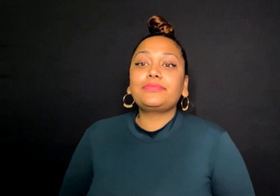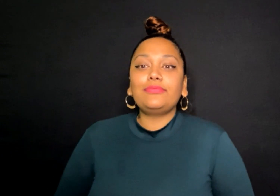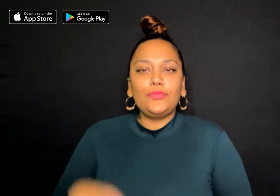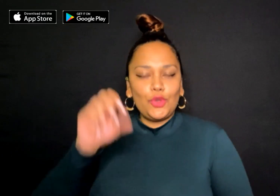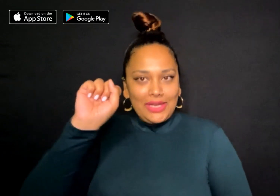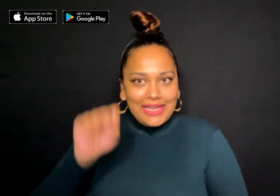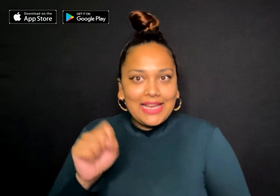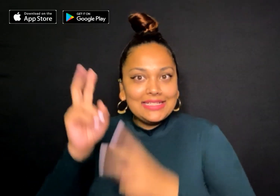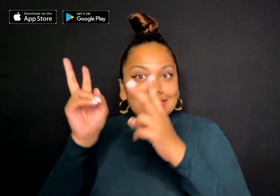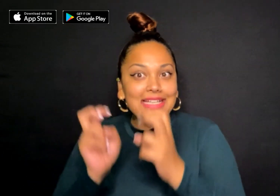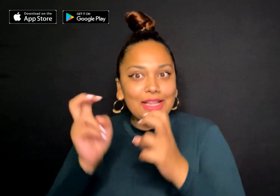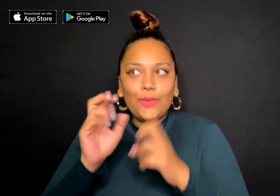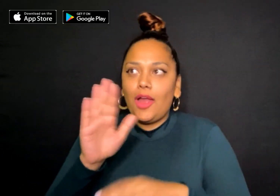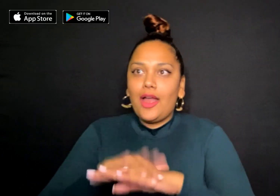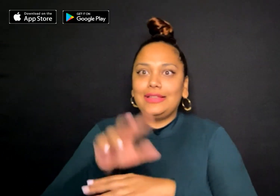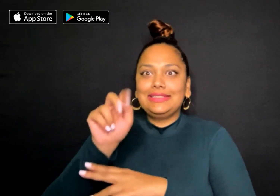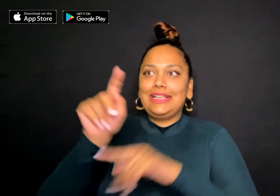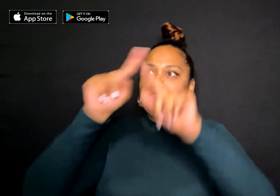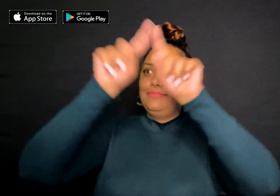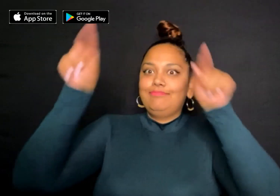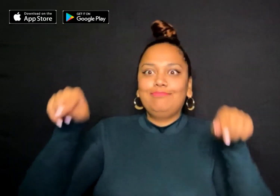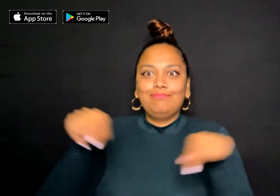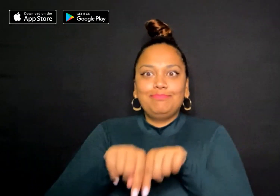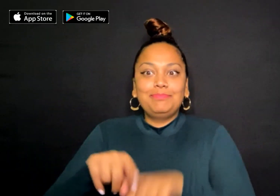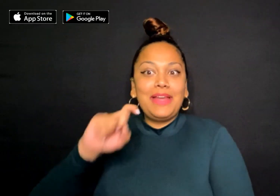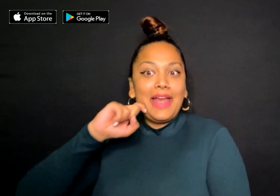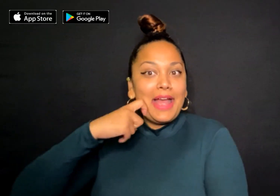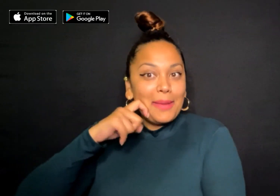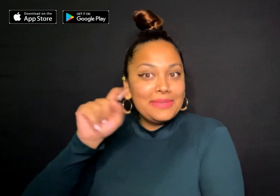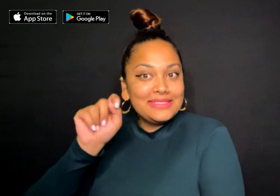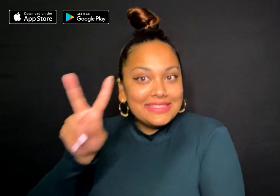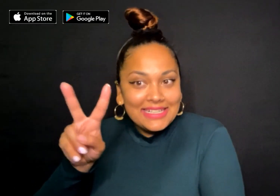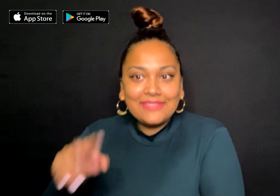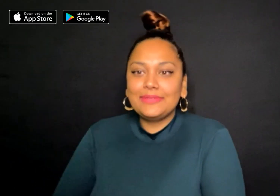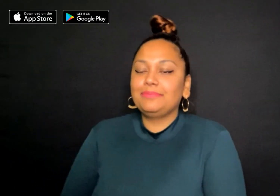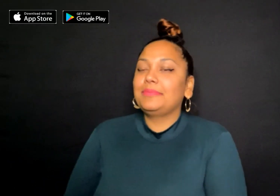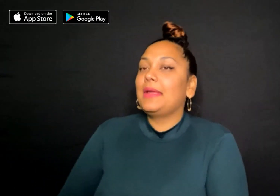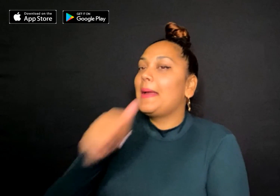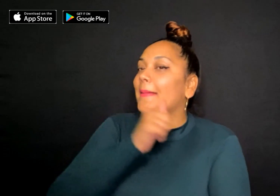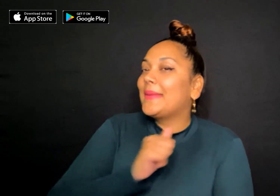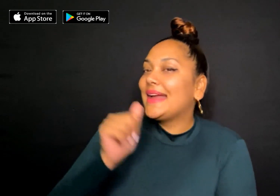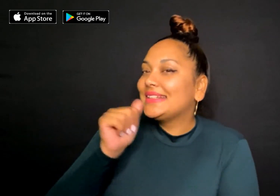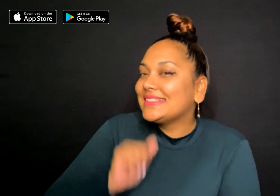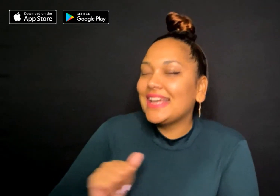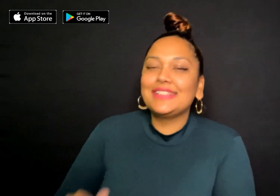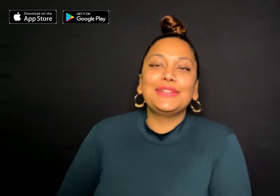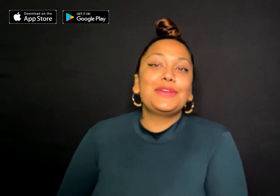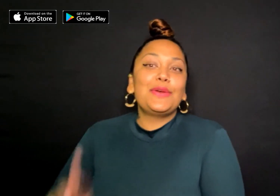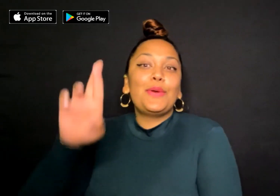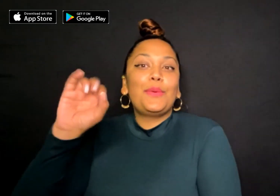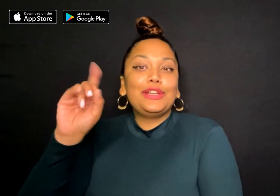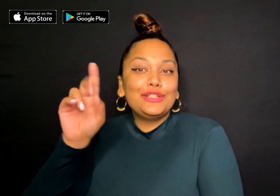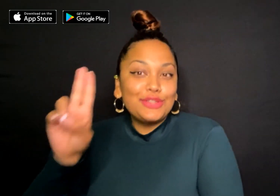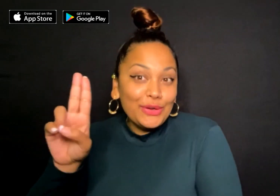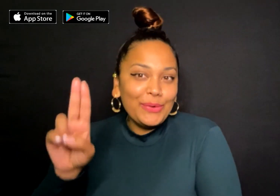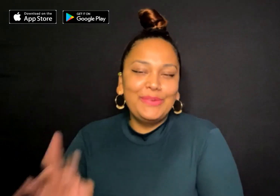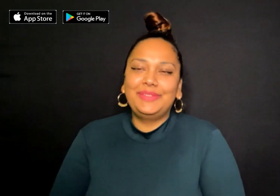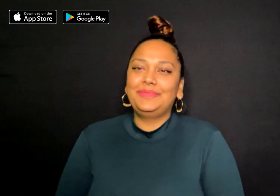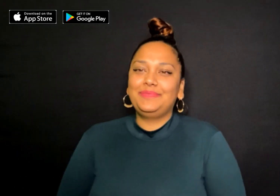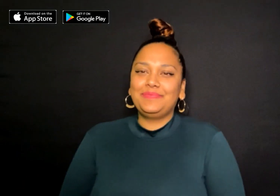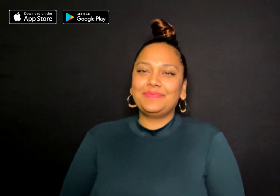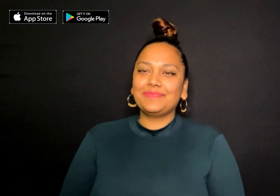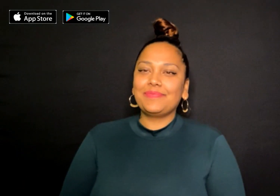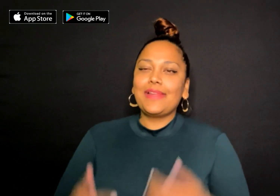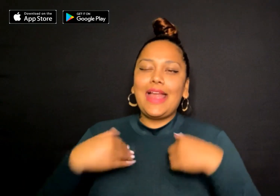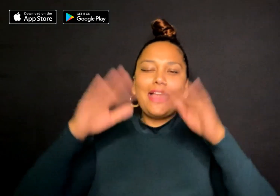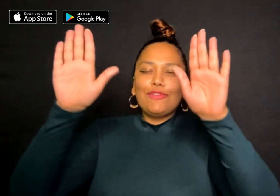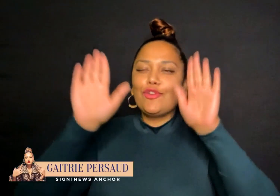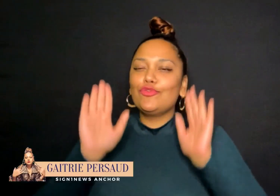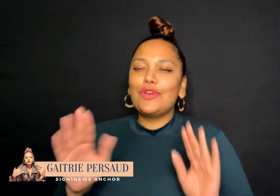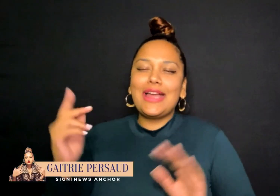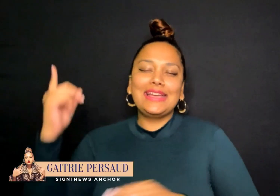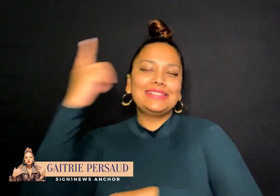store on your smart phone and you can also watch on Apple TV Amazon and Roku have a great